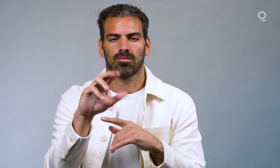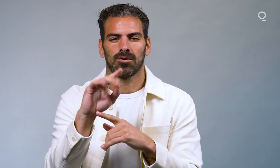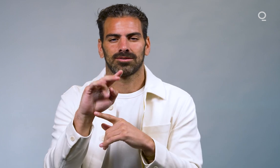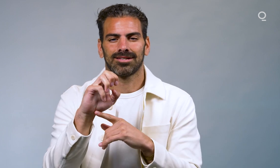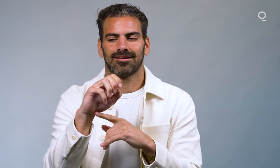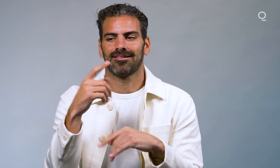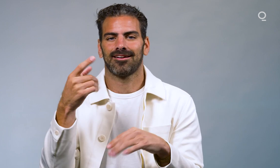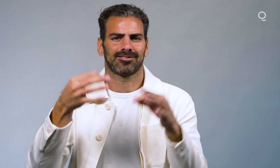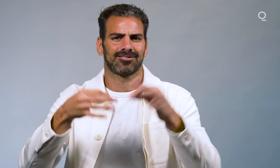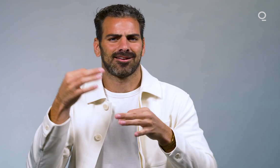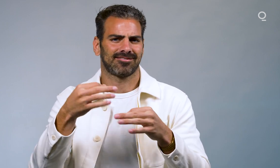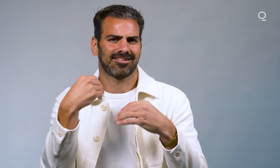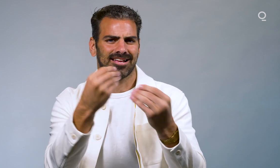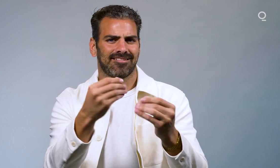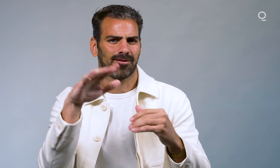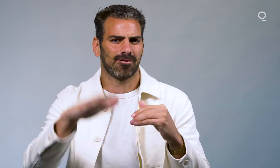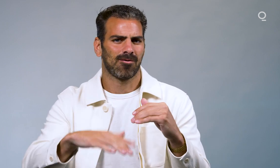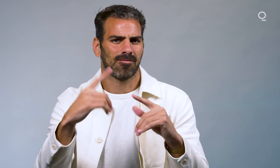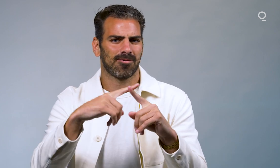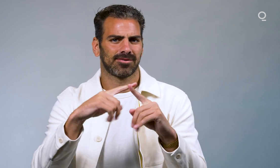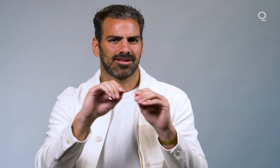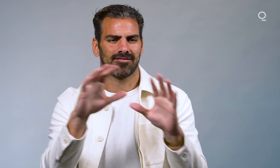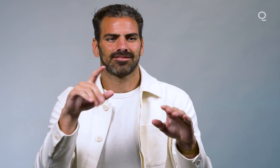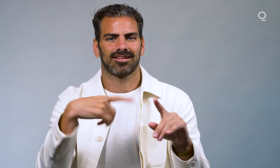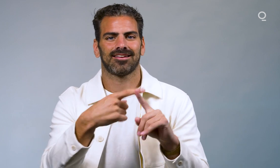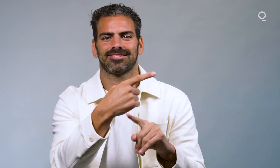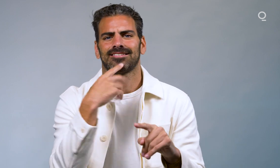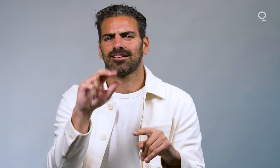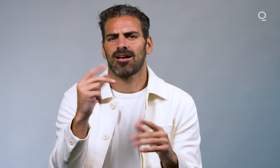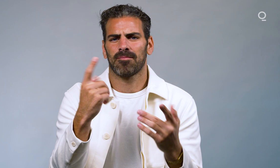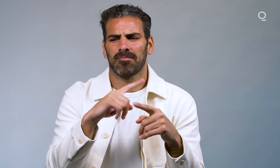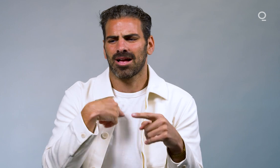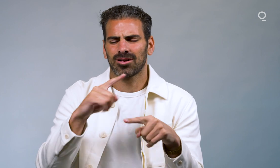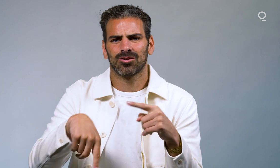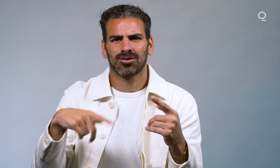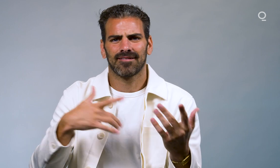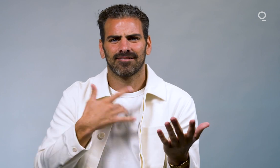And the funny thing was, they couldn't catch their footwork. Right. They just couldn't get the timing right.